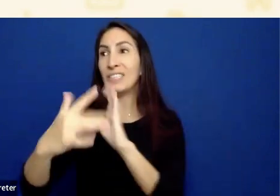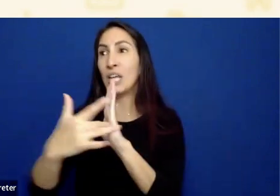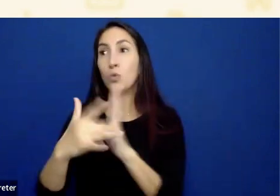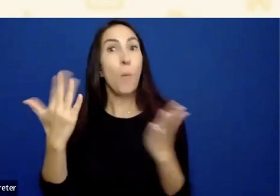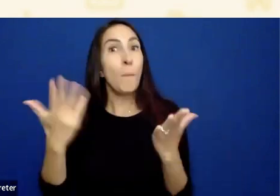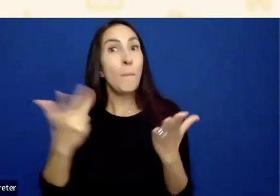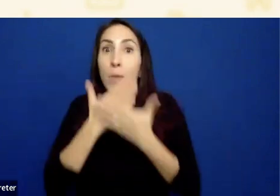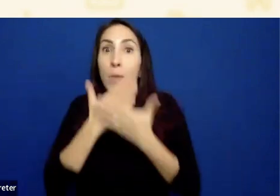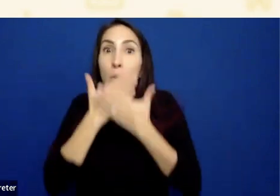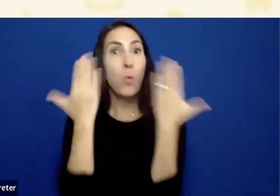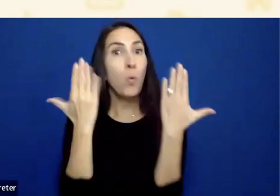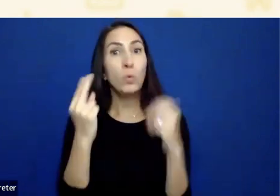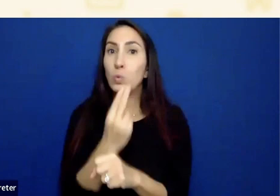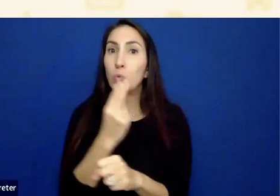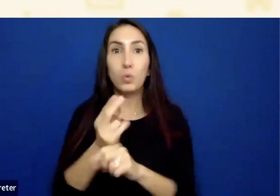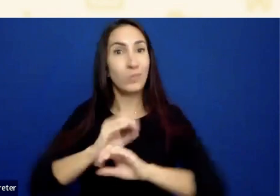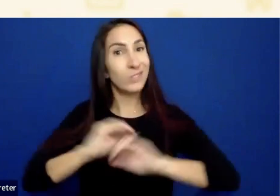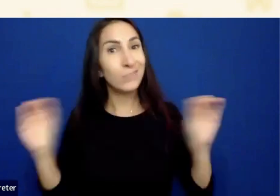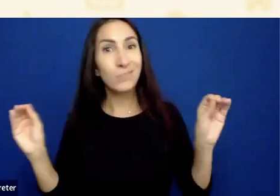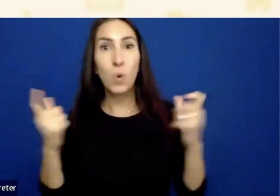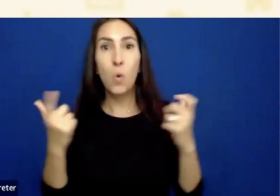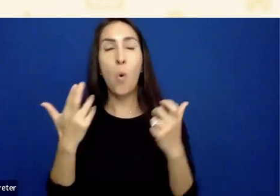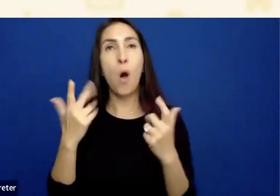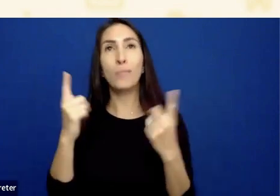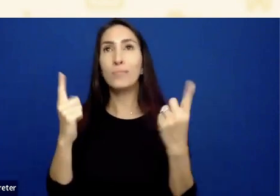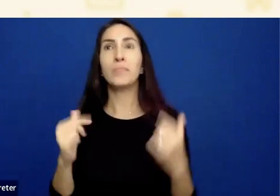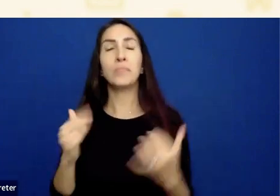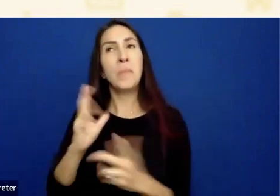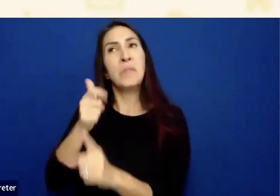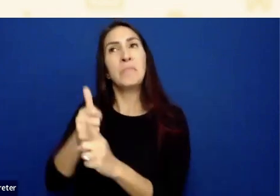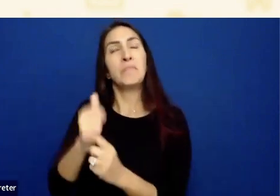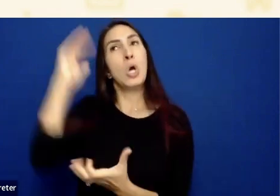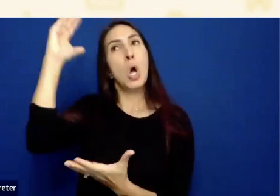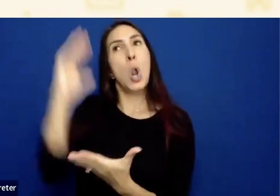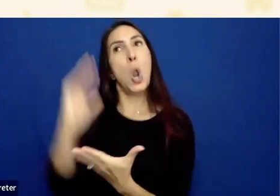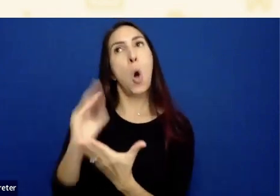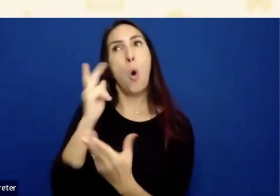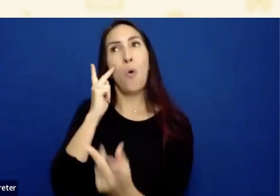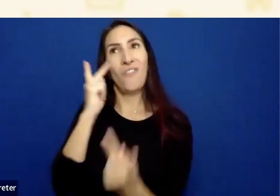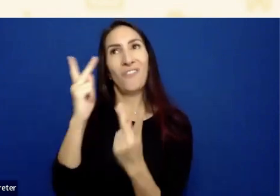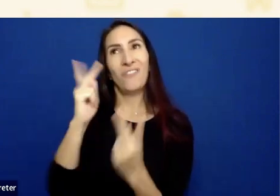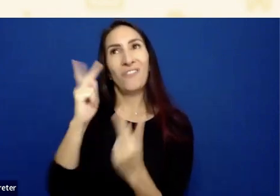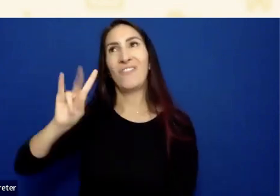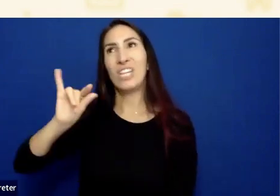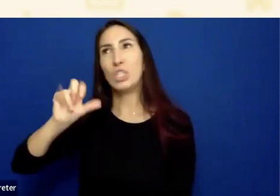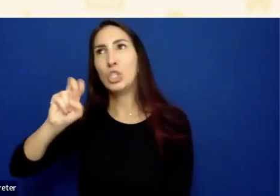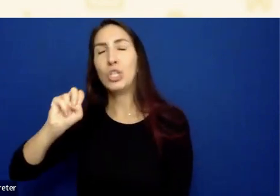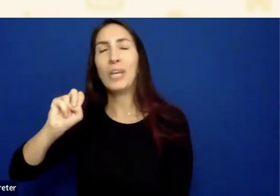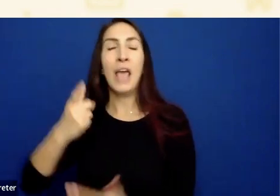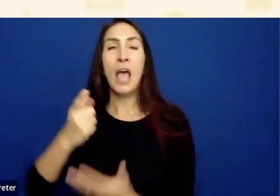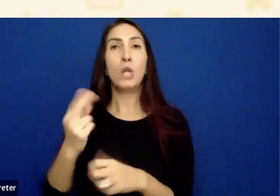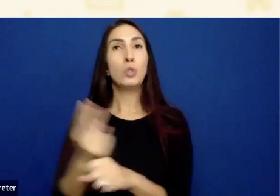They might just be low vision and able to use a mouse.